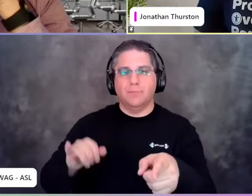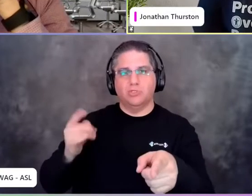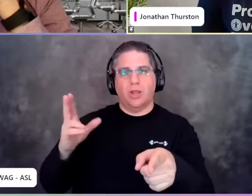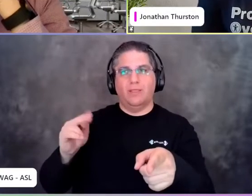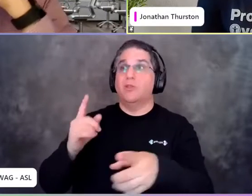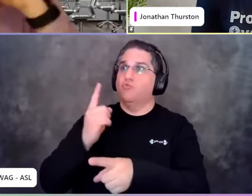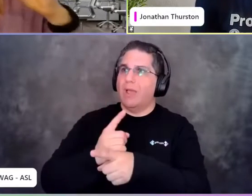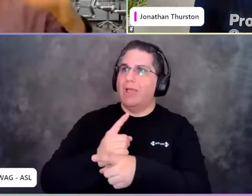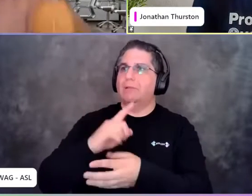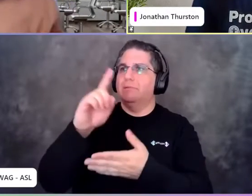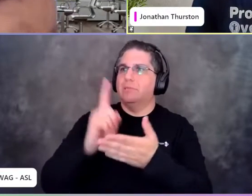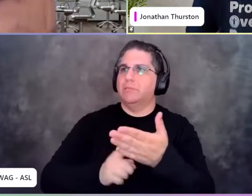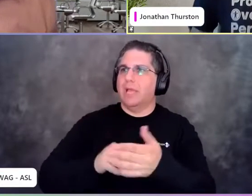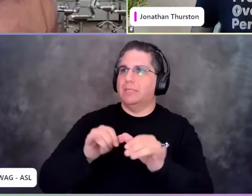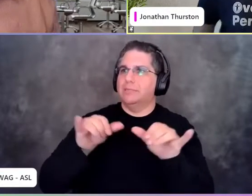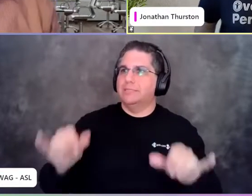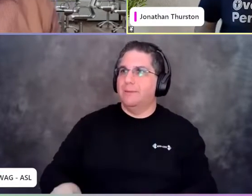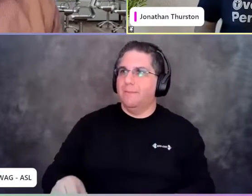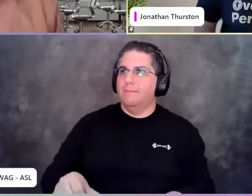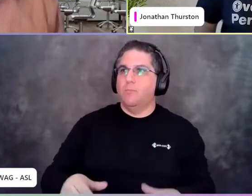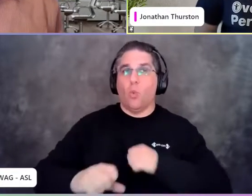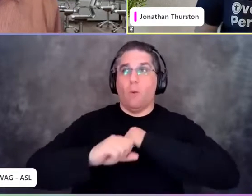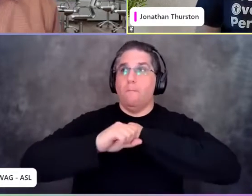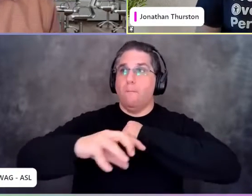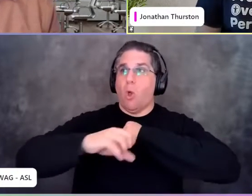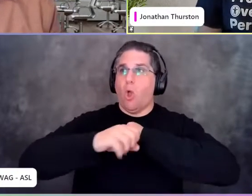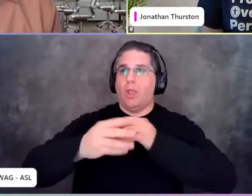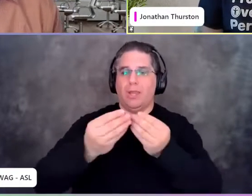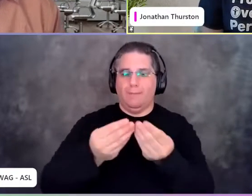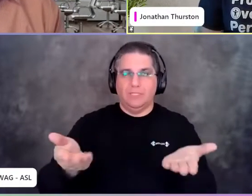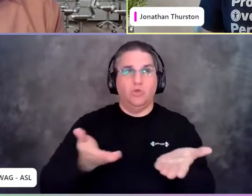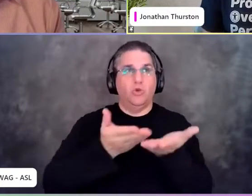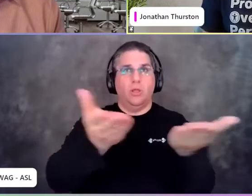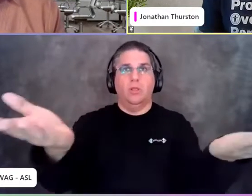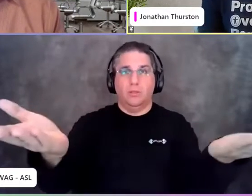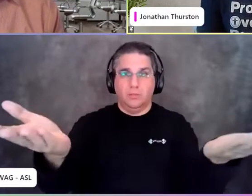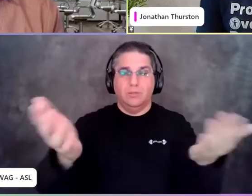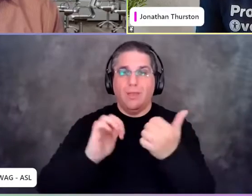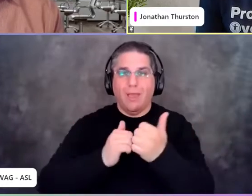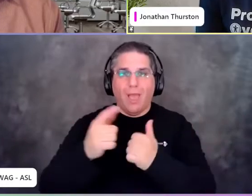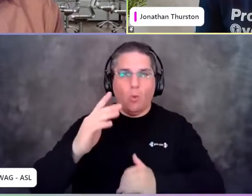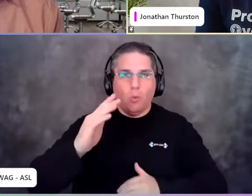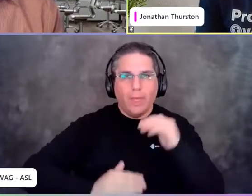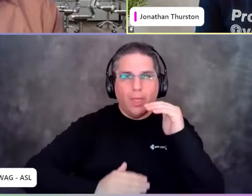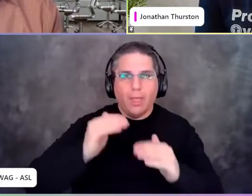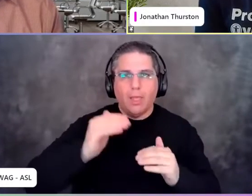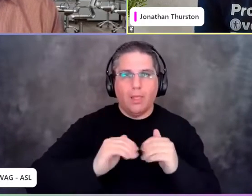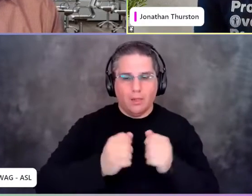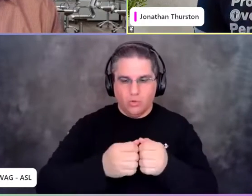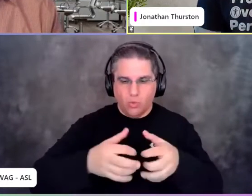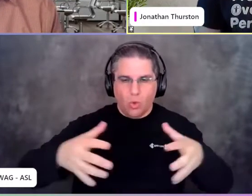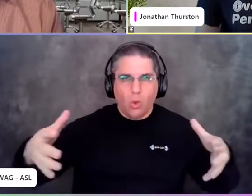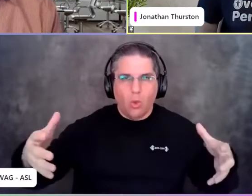into your your performance processes. [JONATHAN] The design system, right? Your marketing